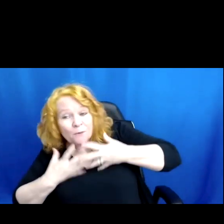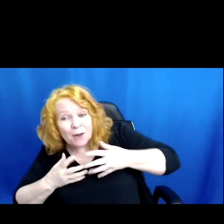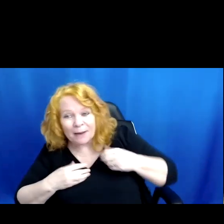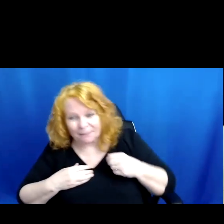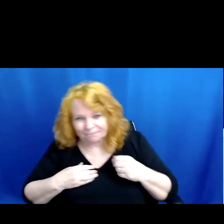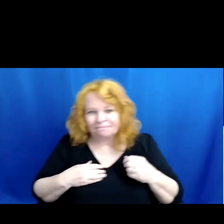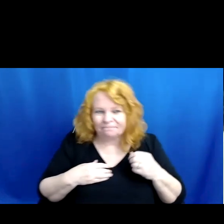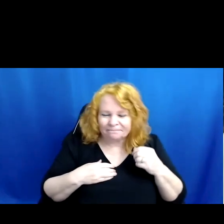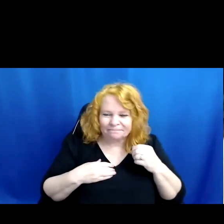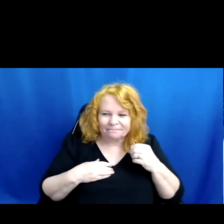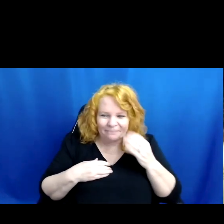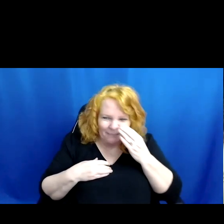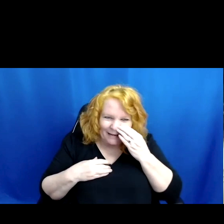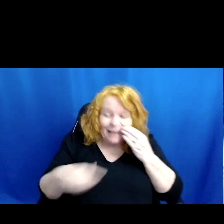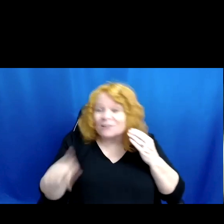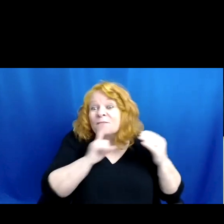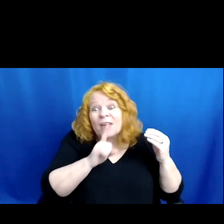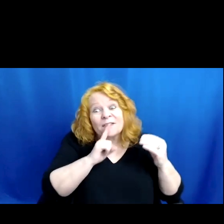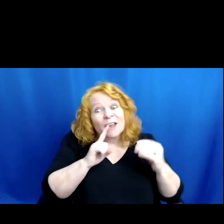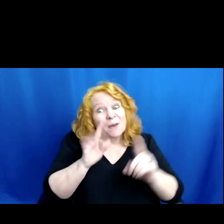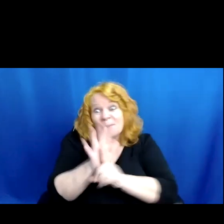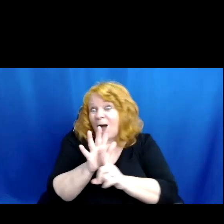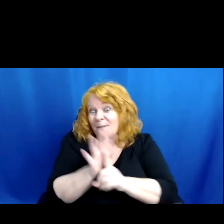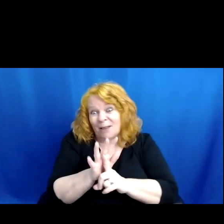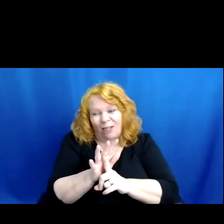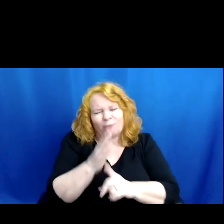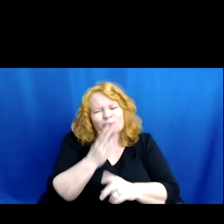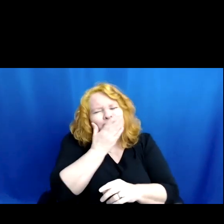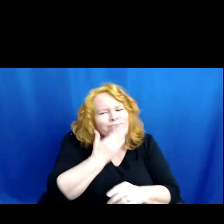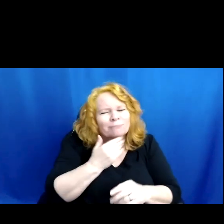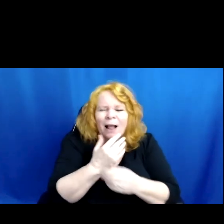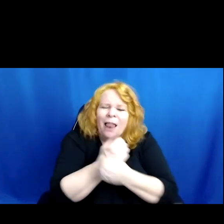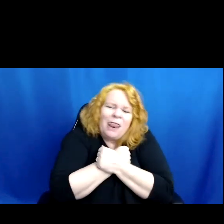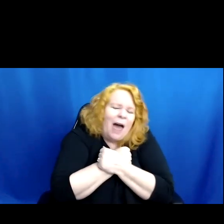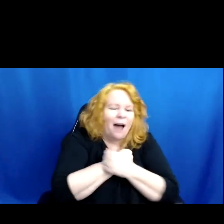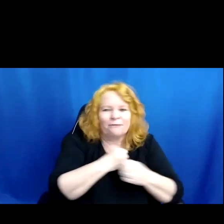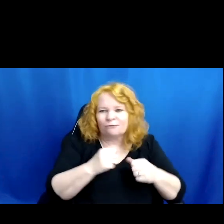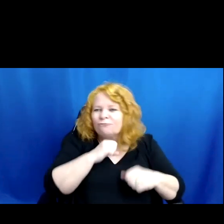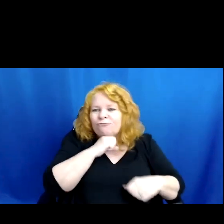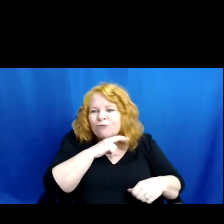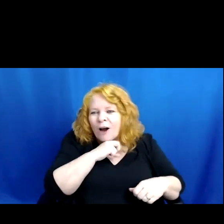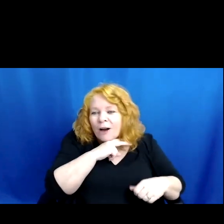So here is a really popular loveable frog that loves adventures with Marvin.